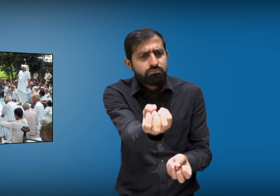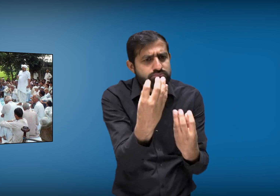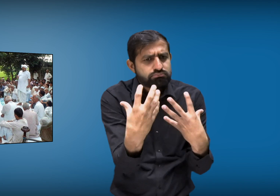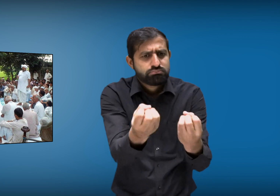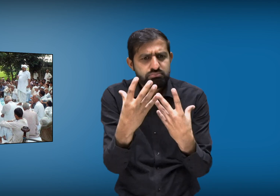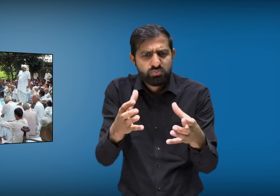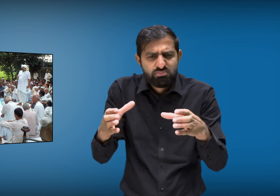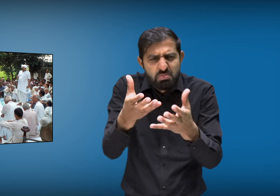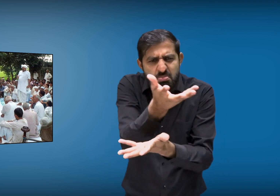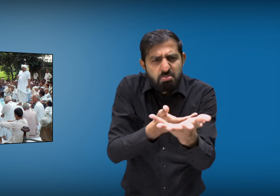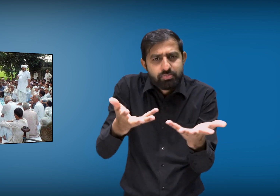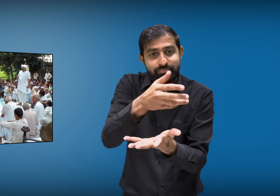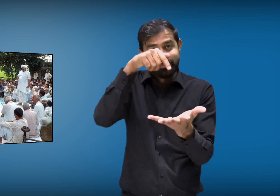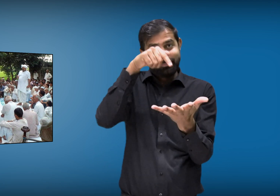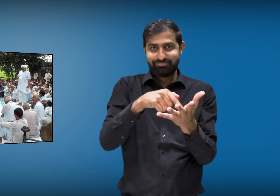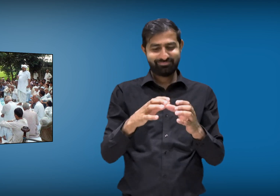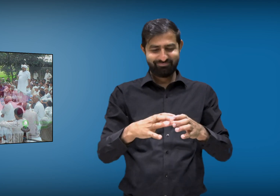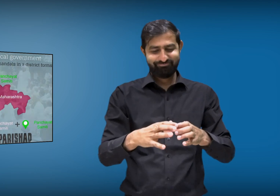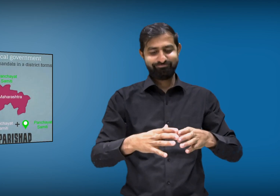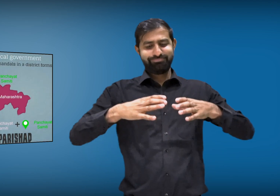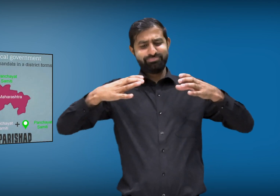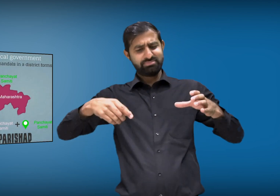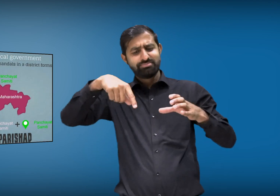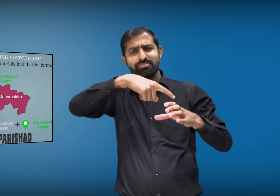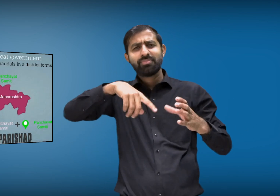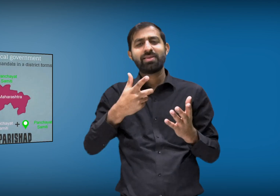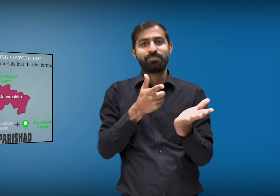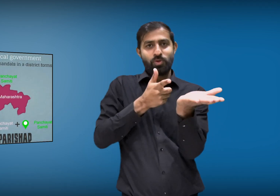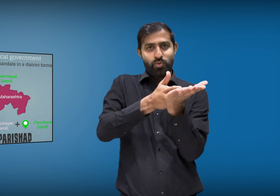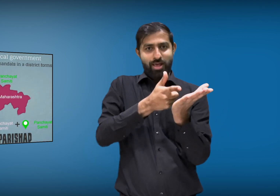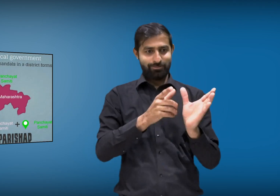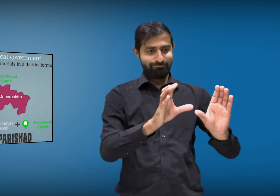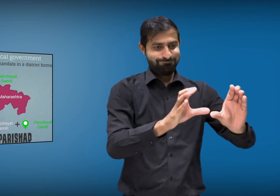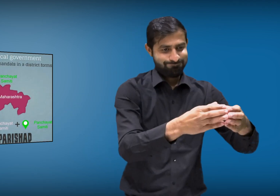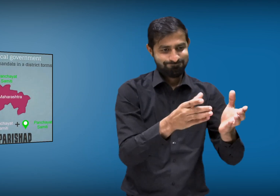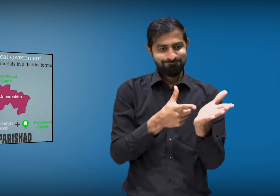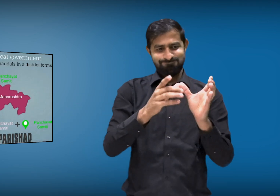administration and the people affairs of the village. Further on, we have the Zilla